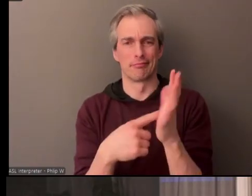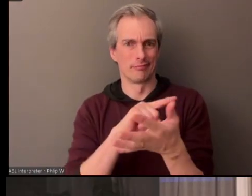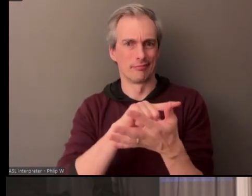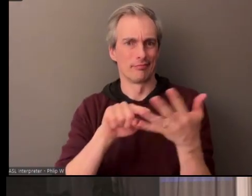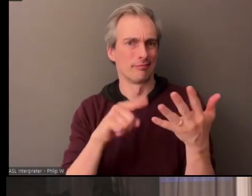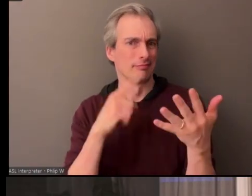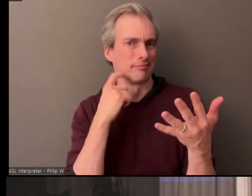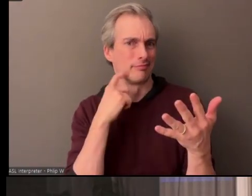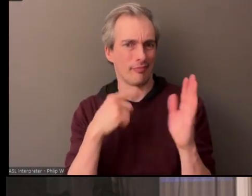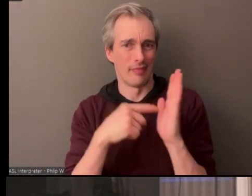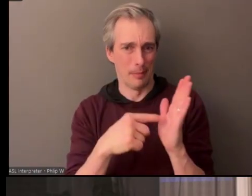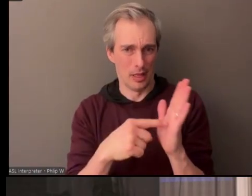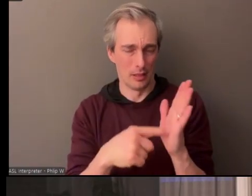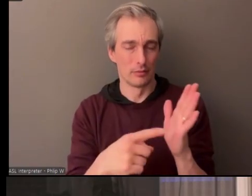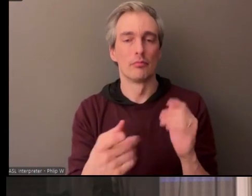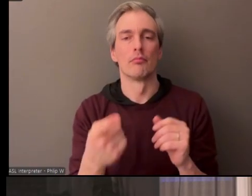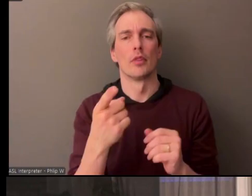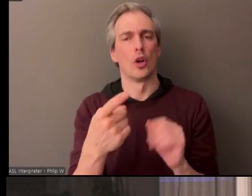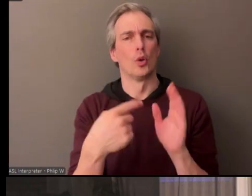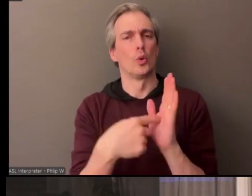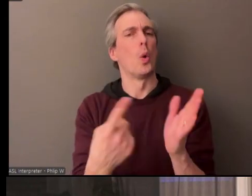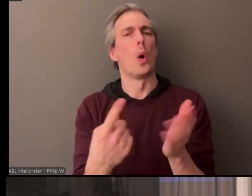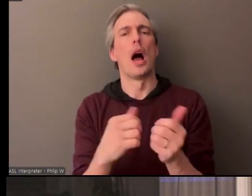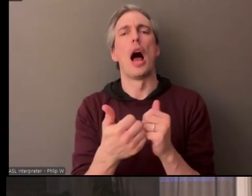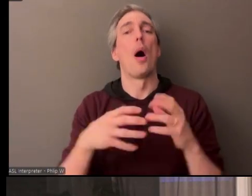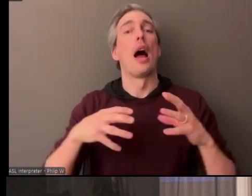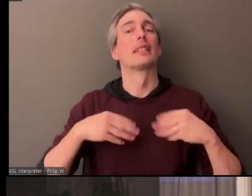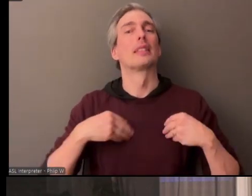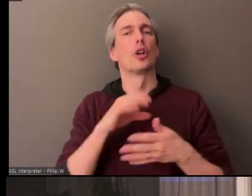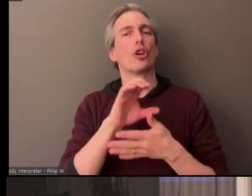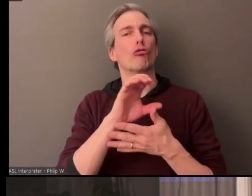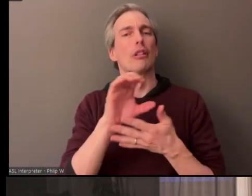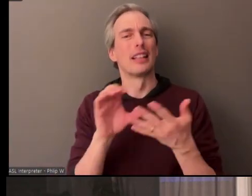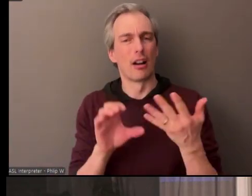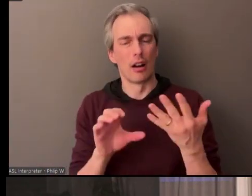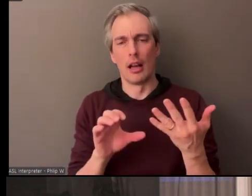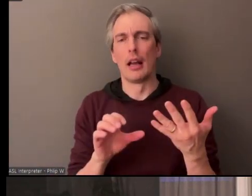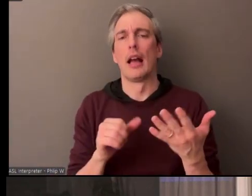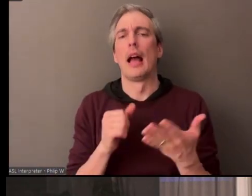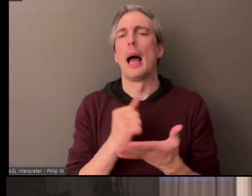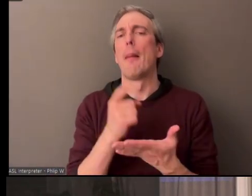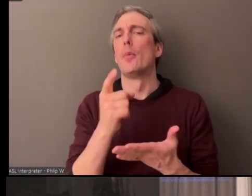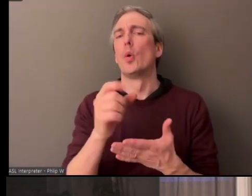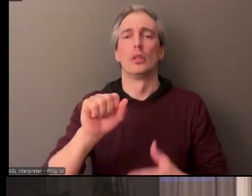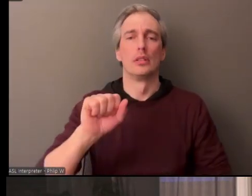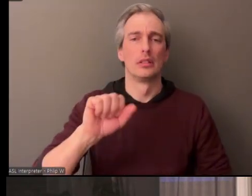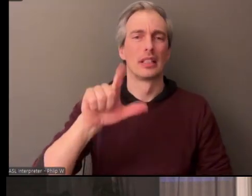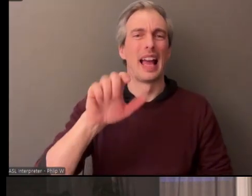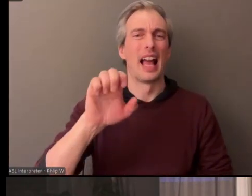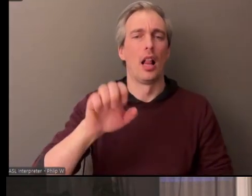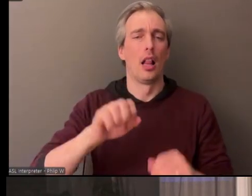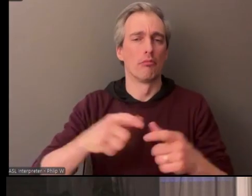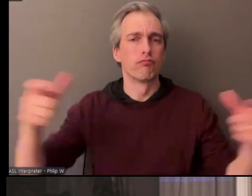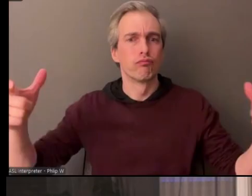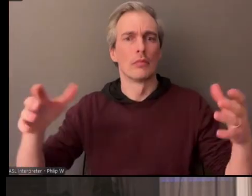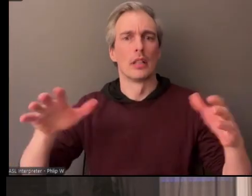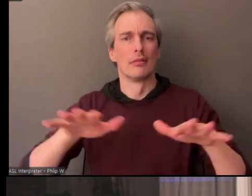you in terms of scaling your efforts. Right? If you have accessibility acceptance criteria in your Jira tickets,